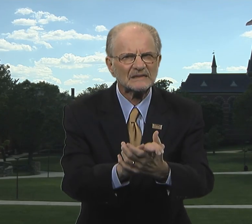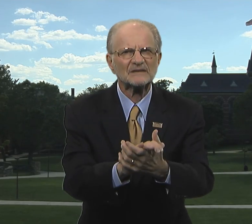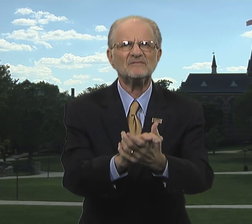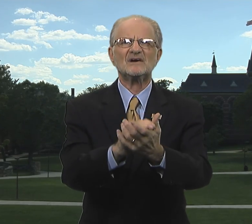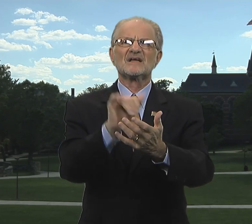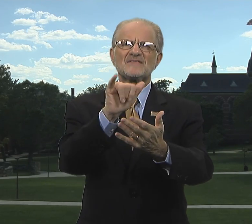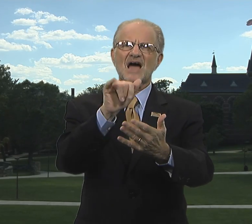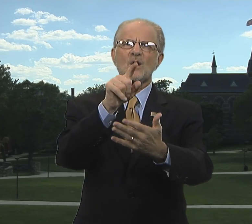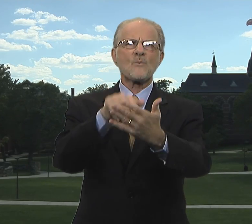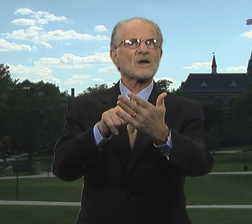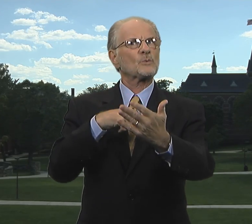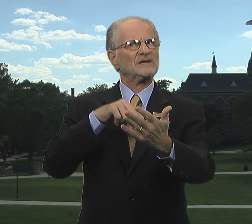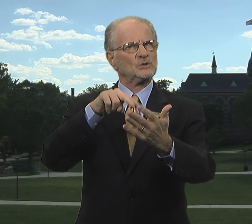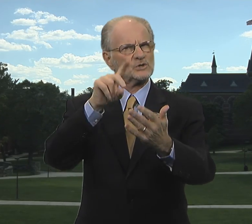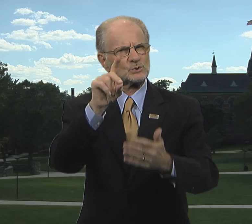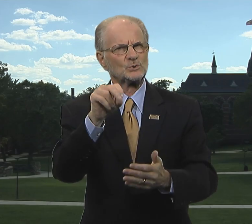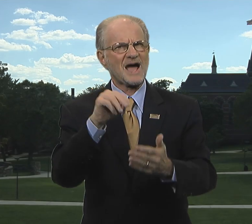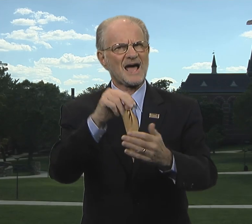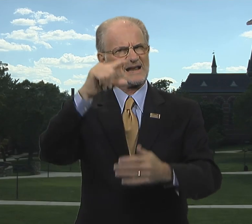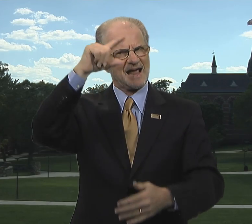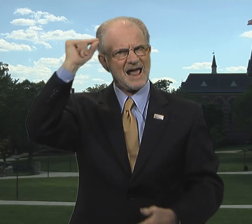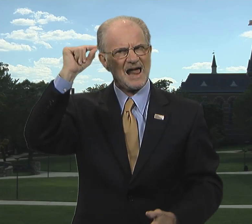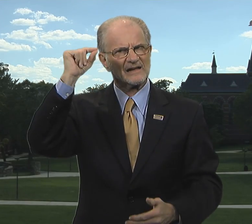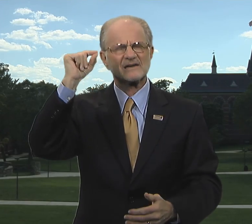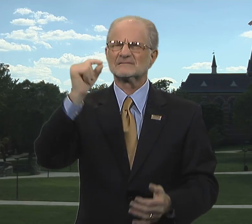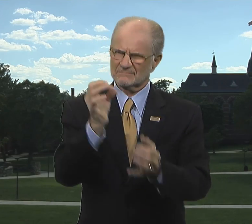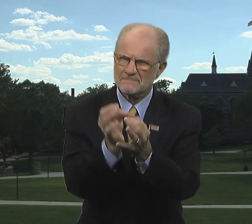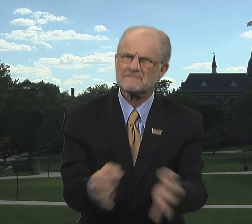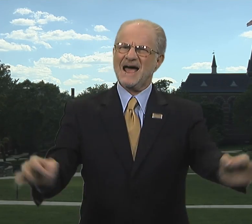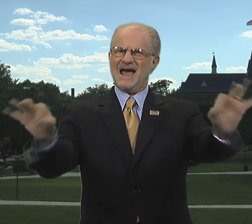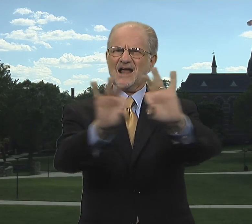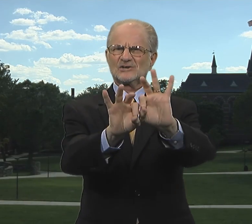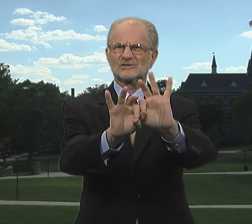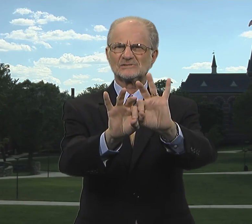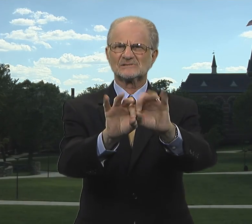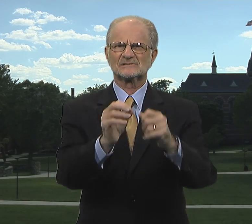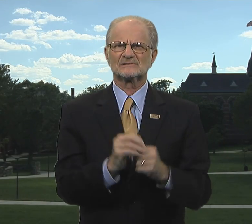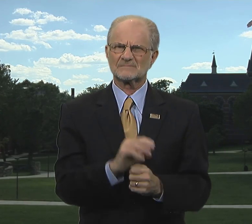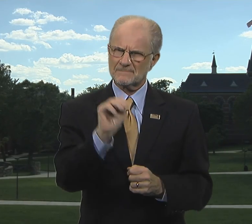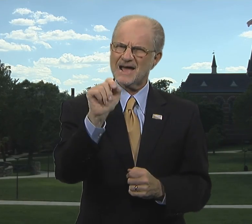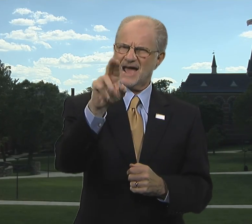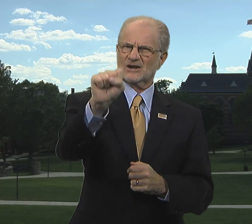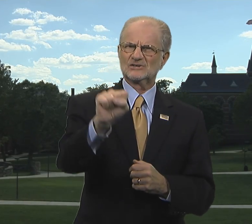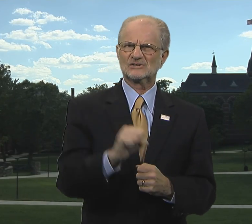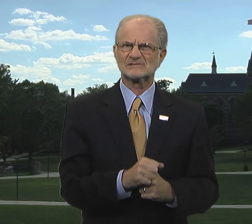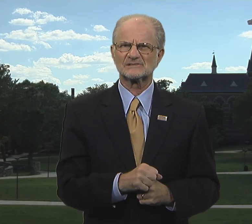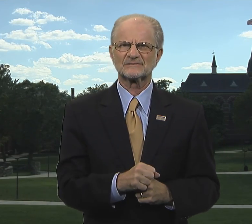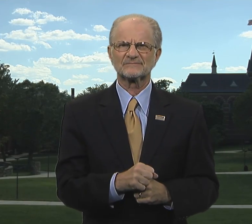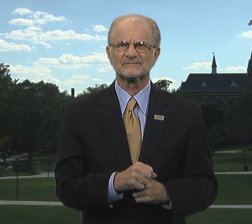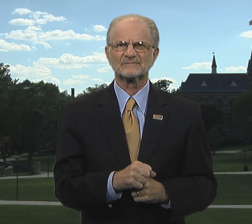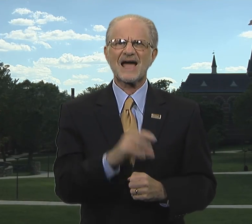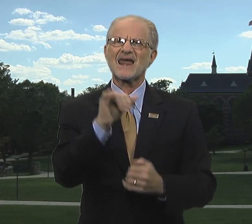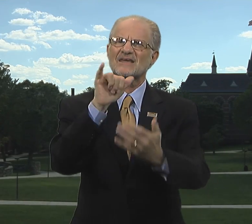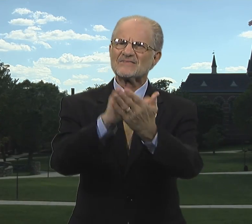We believe that what we do at Gallaudet matters!